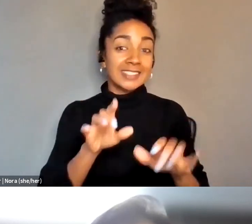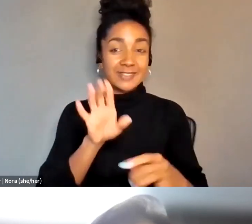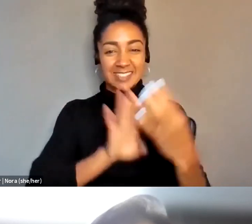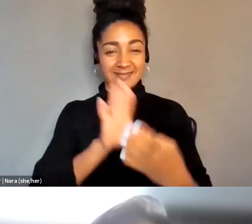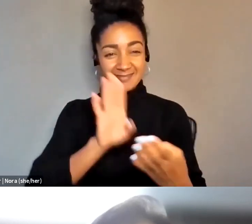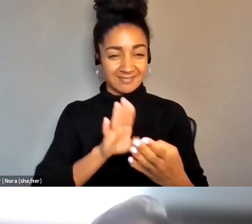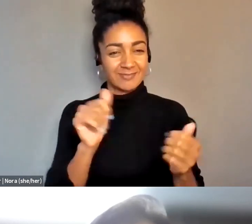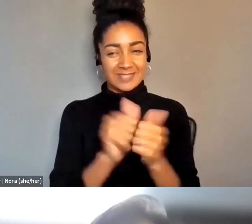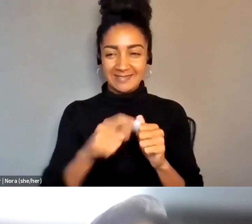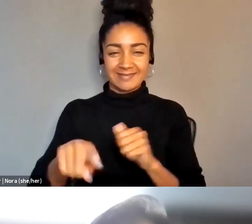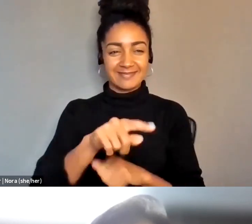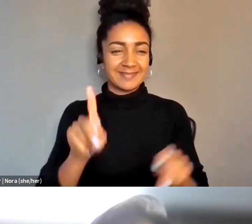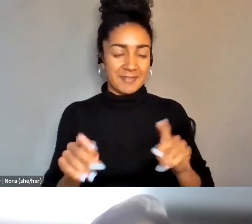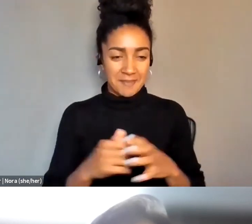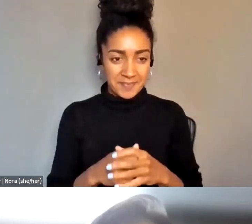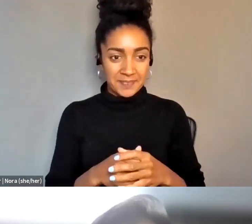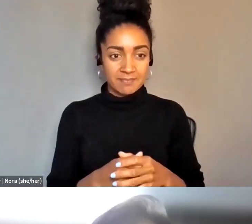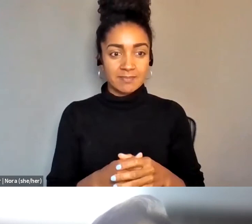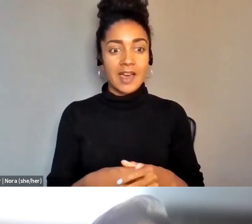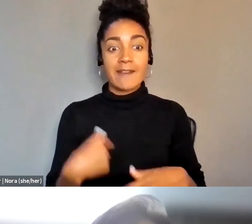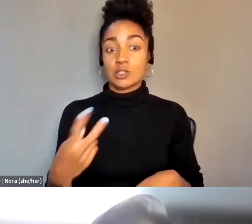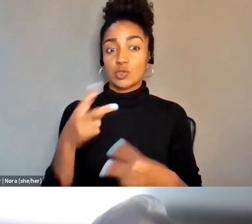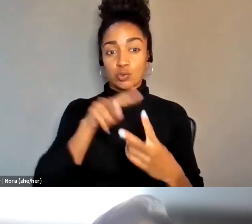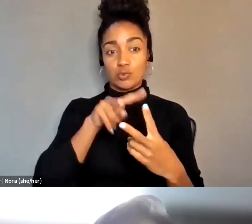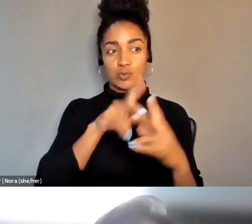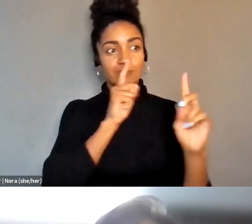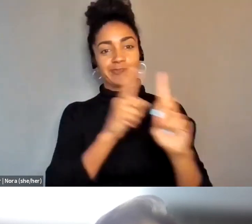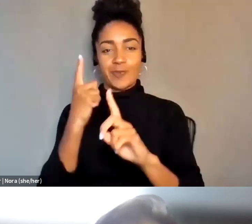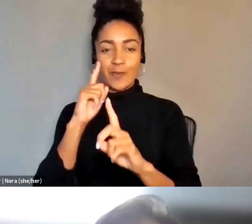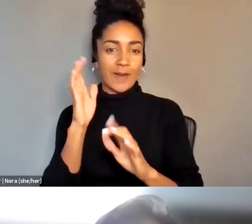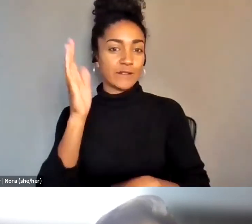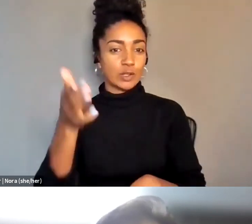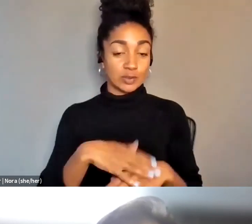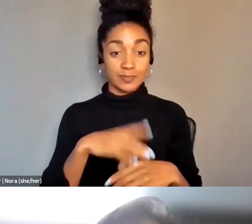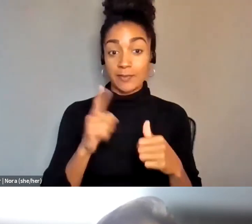I have two great hopes for the future. One — that all children in the world can have access to school and can become global change